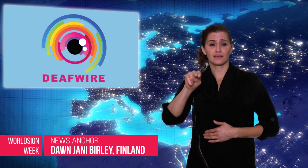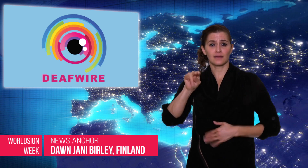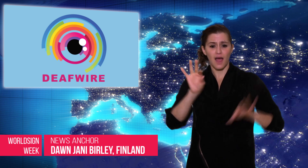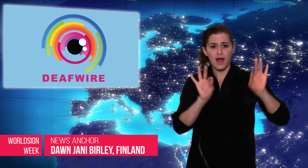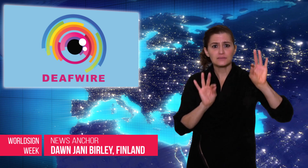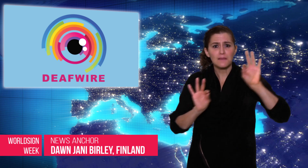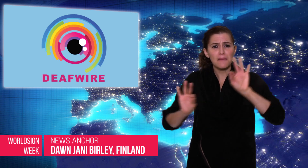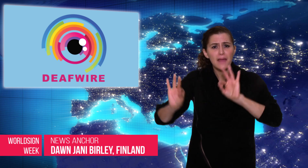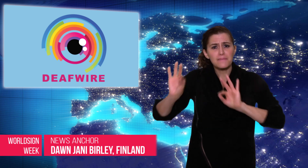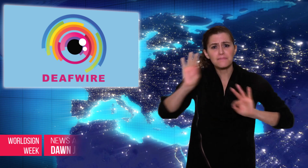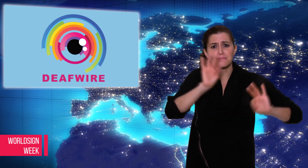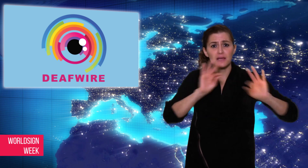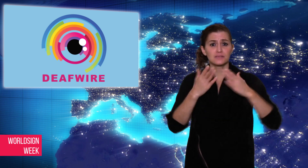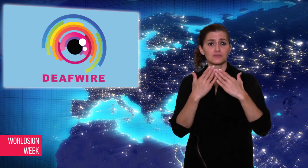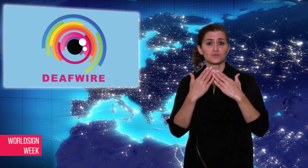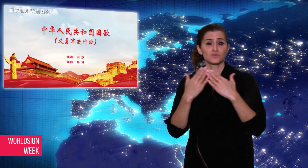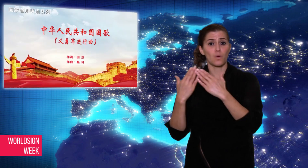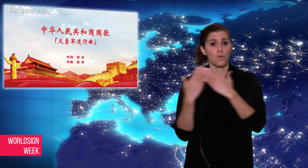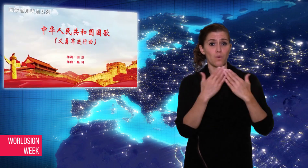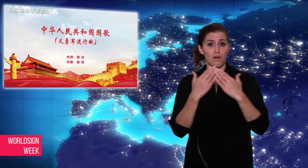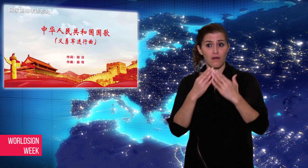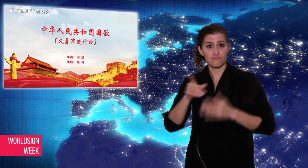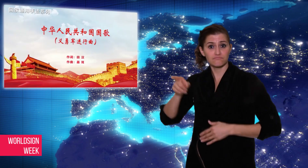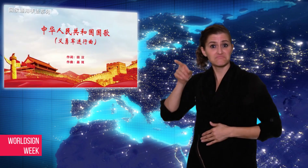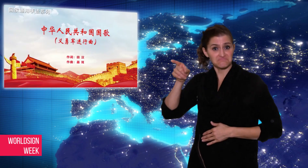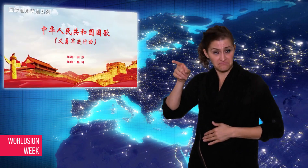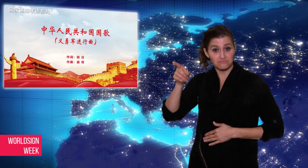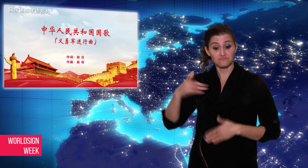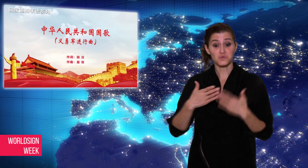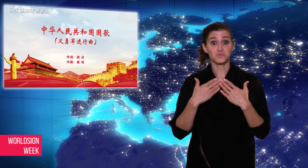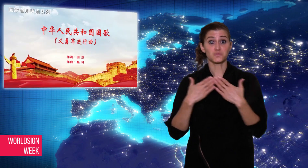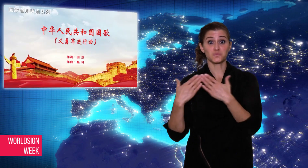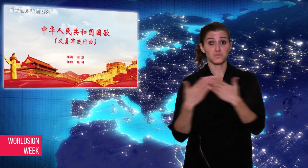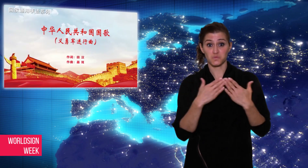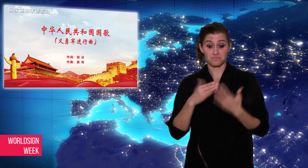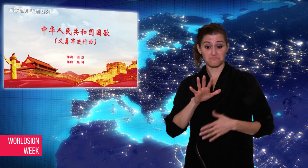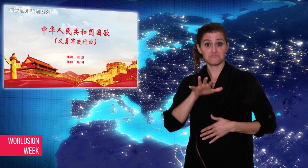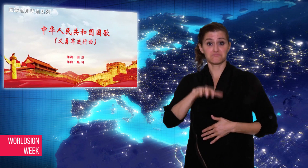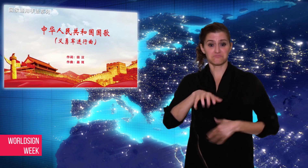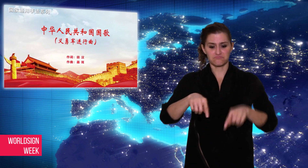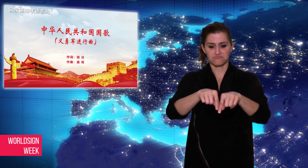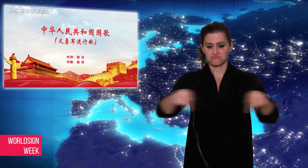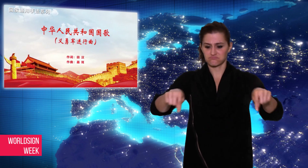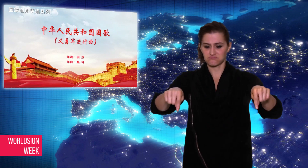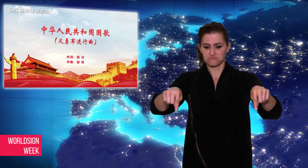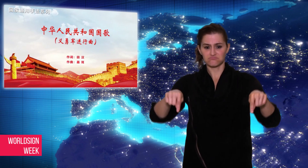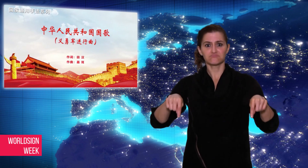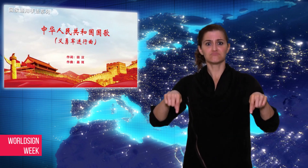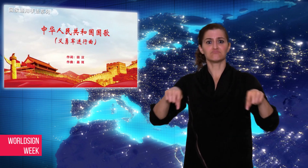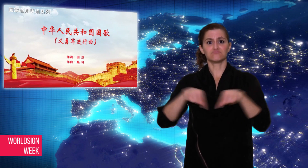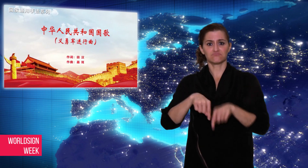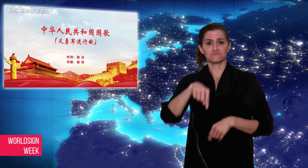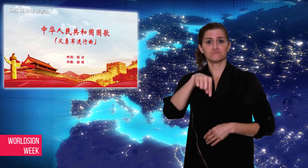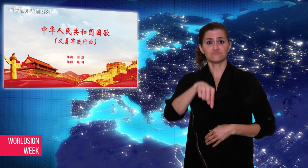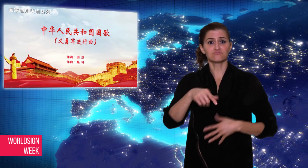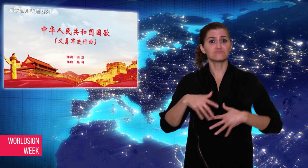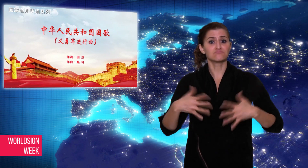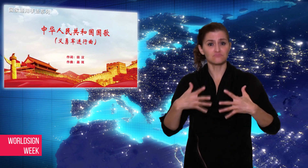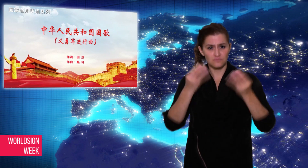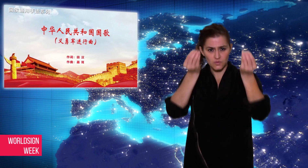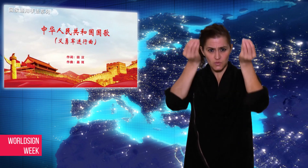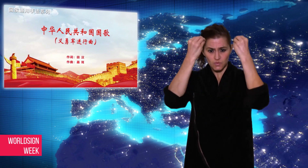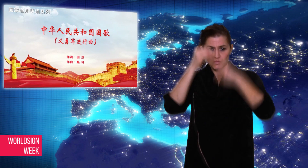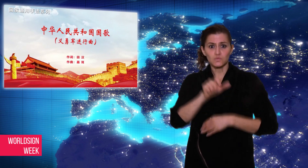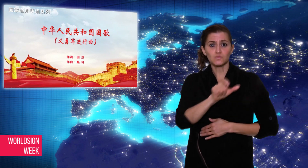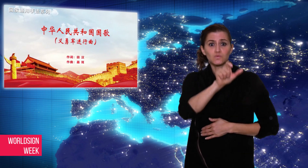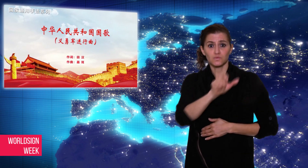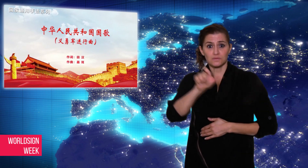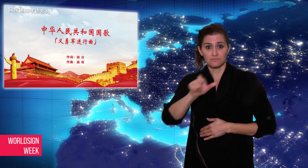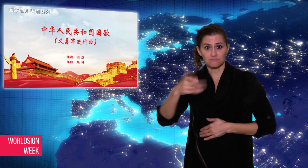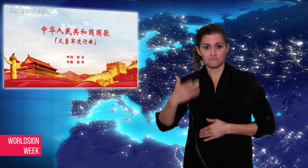Beijing Qiyin Experimental School in